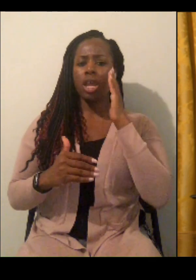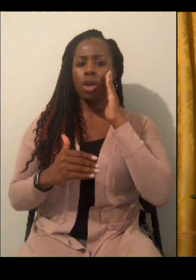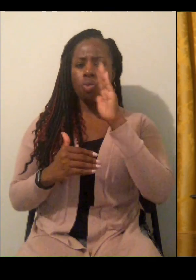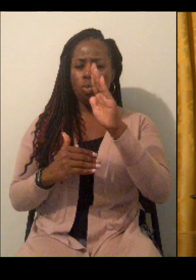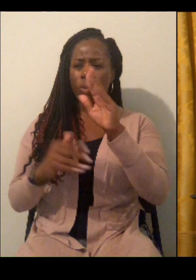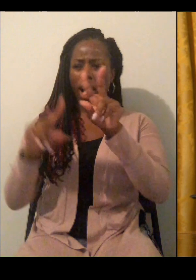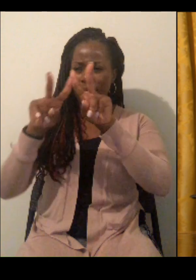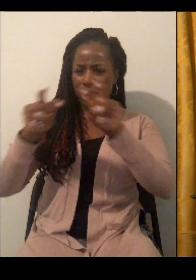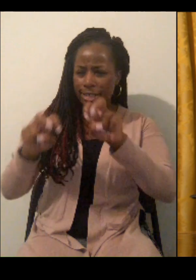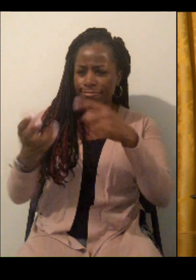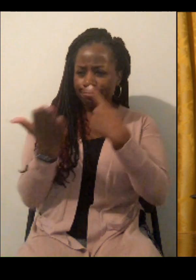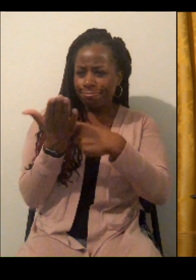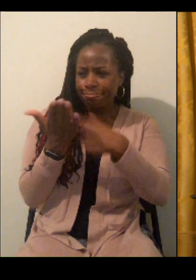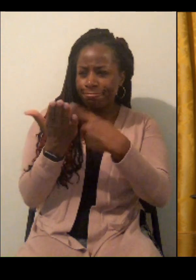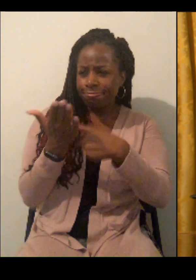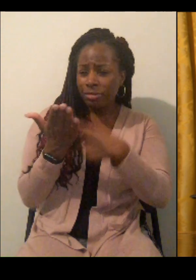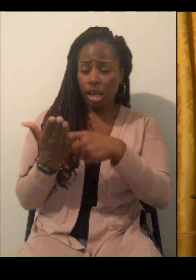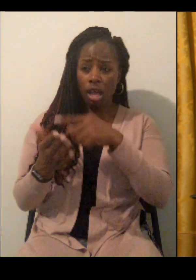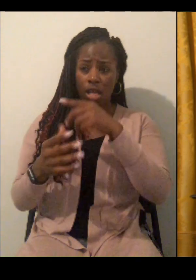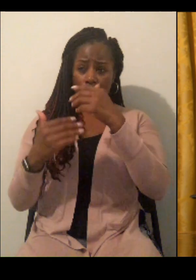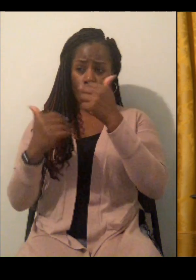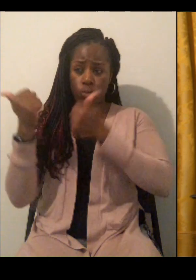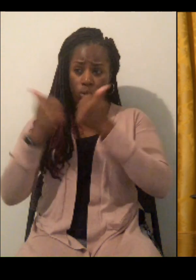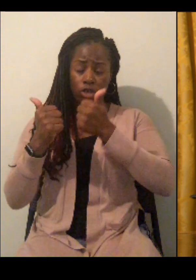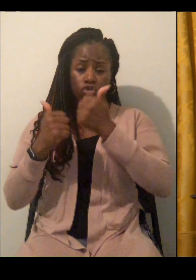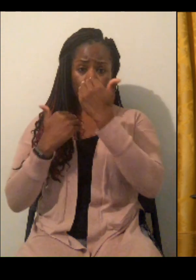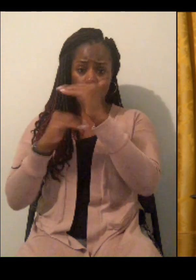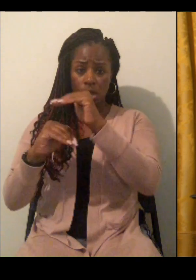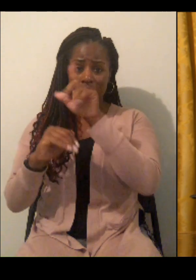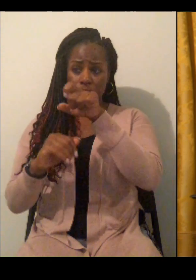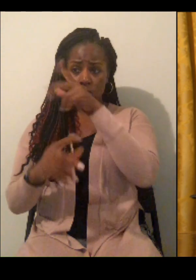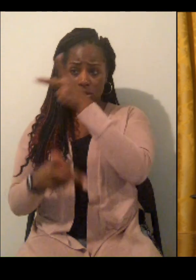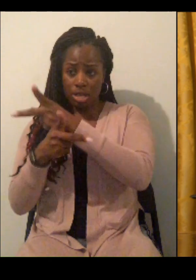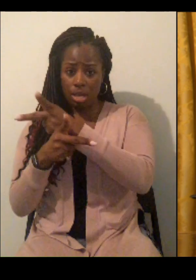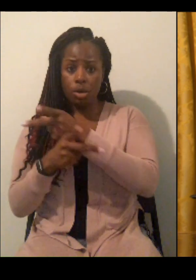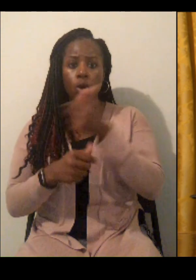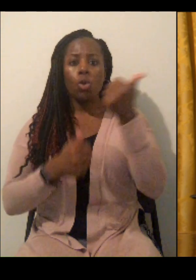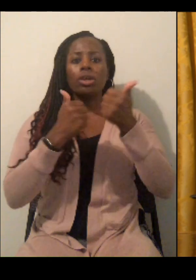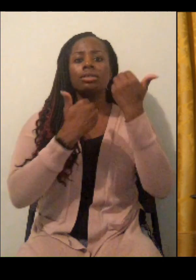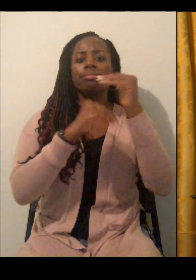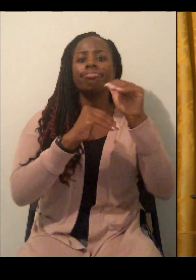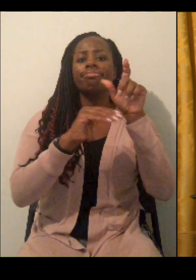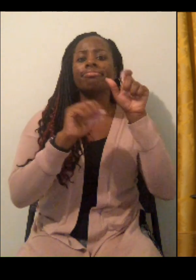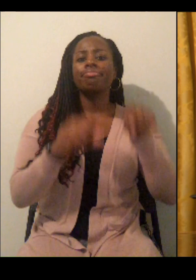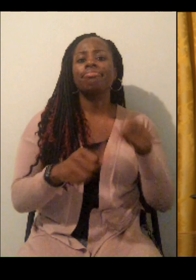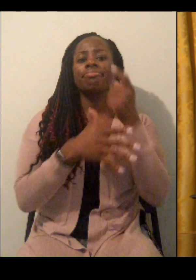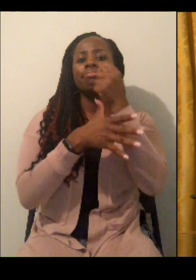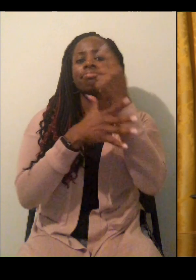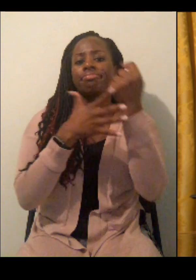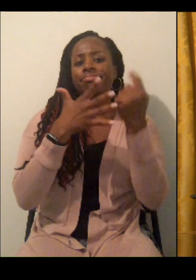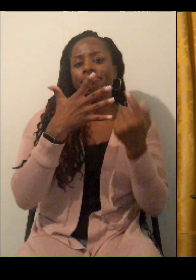opening earlier this week I met with the leaders of health insurance industry who